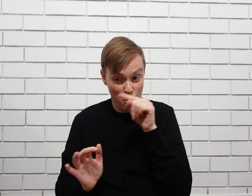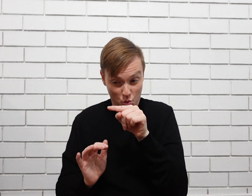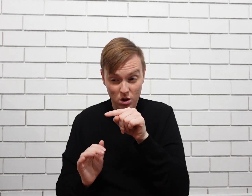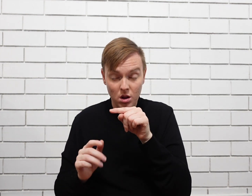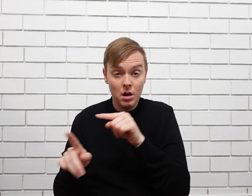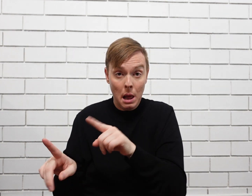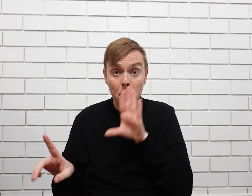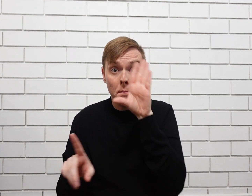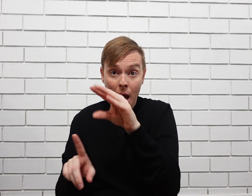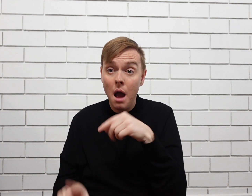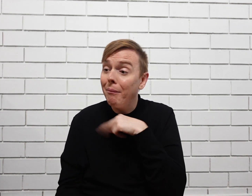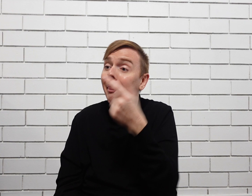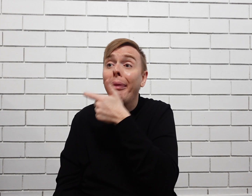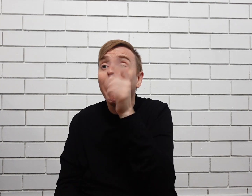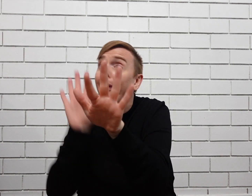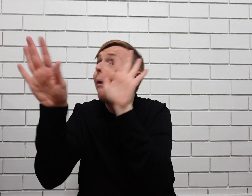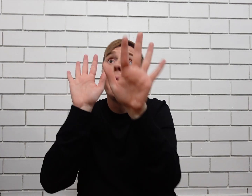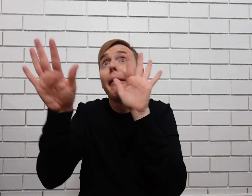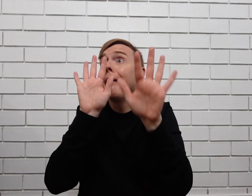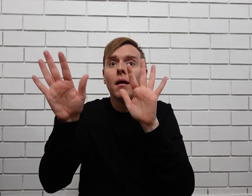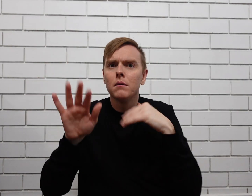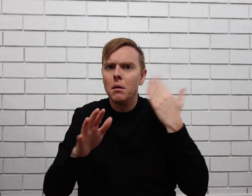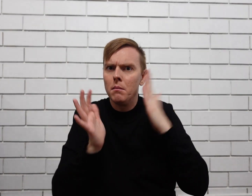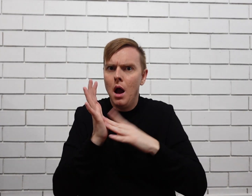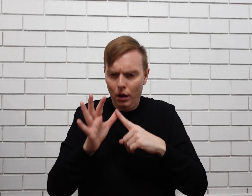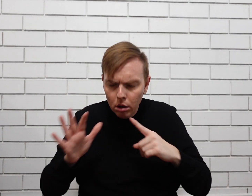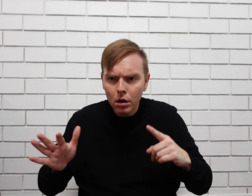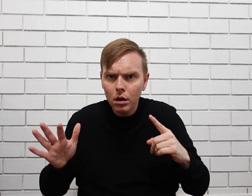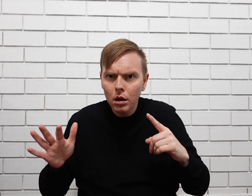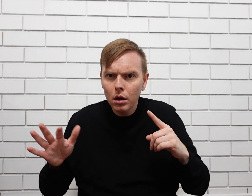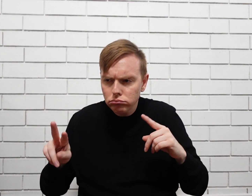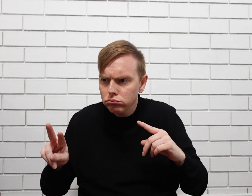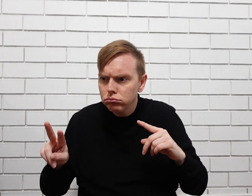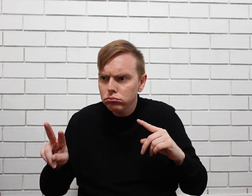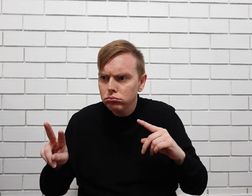he barked at me and I was tapping the window and Ma was very concerned about it.